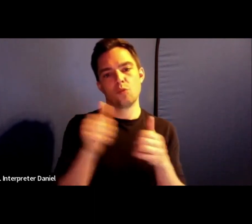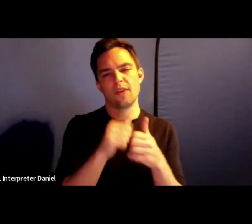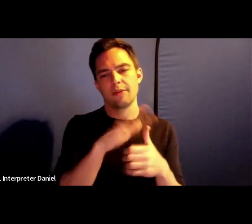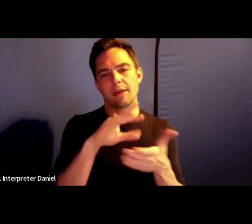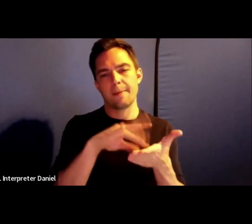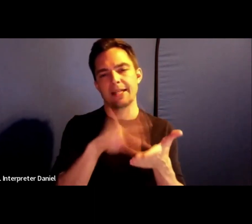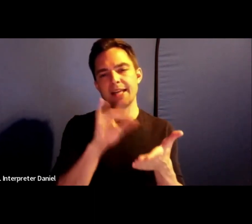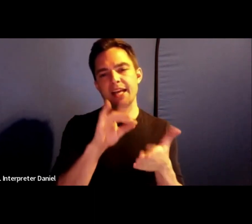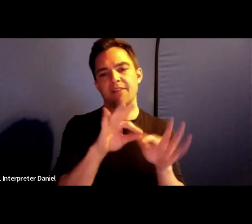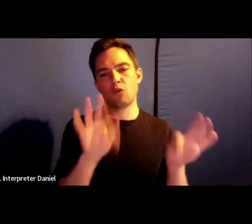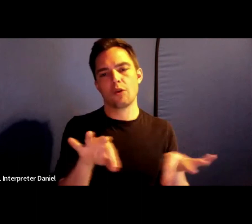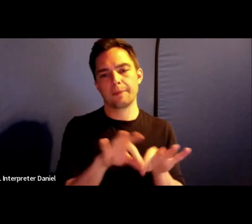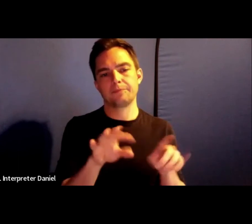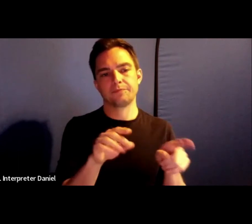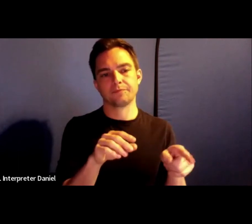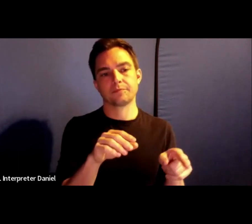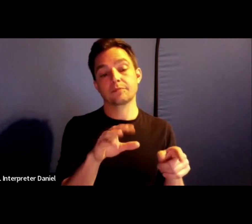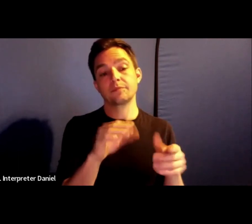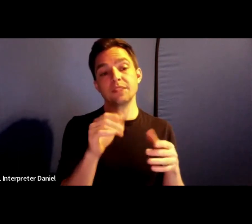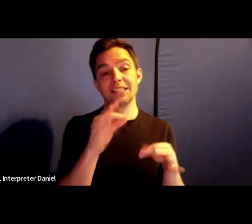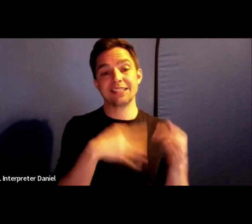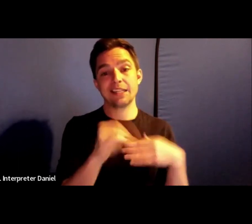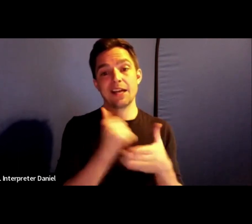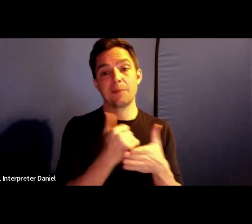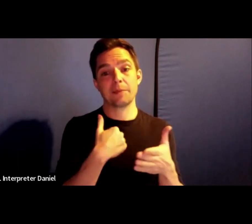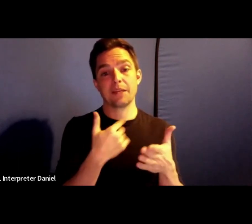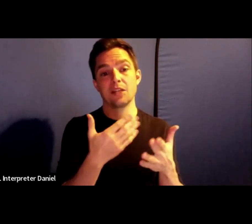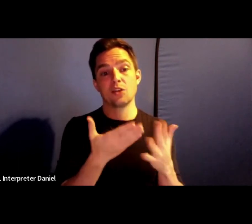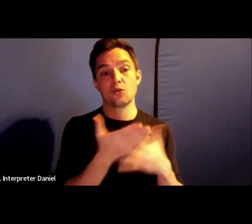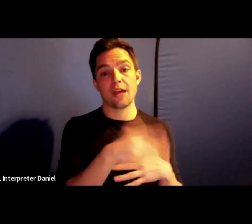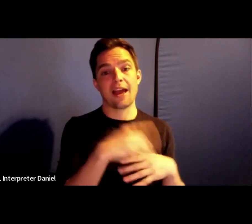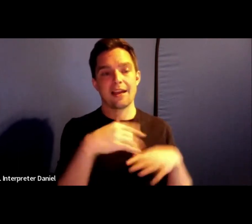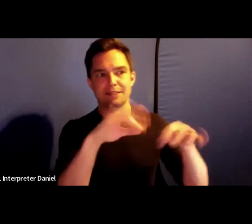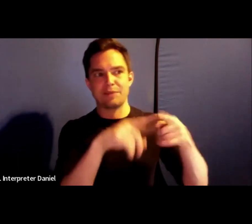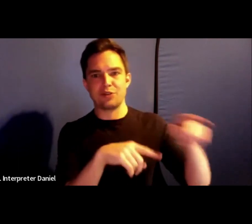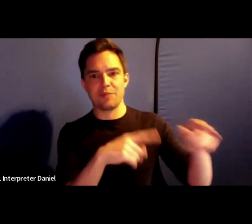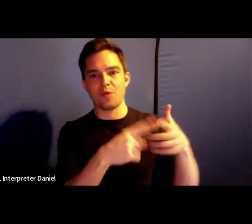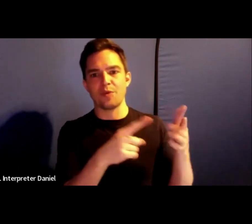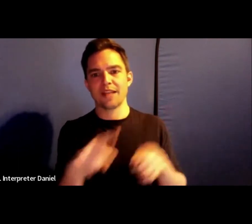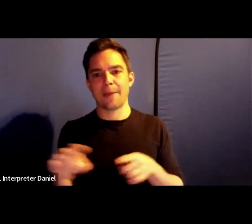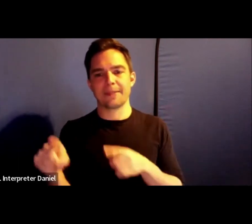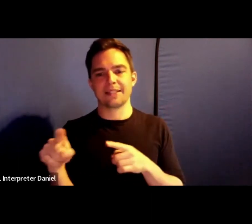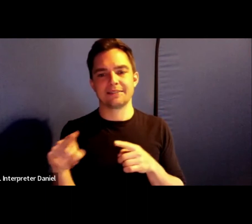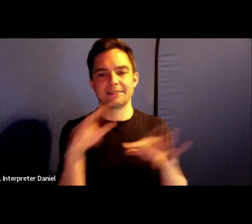know he instead of helping me through that I had to explain to him what was happening. And then